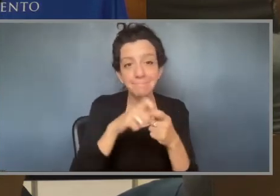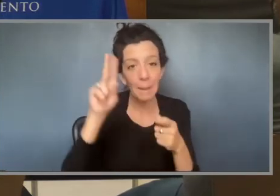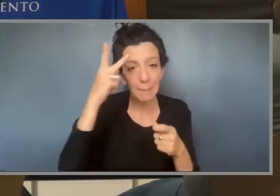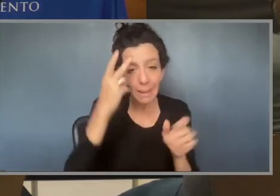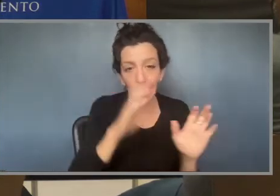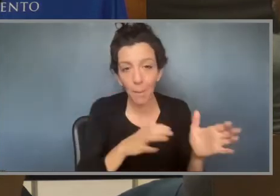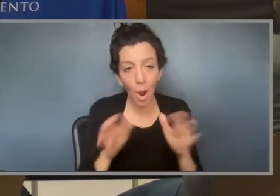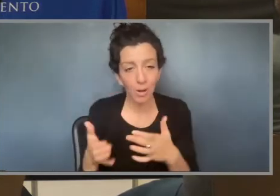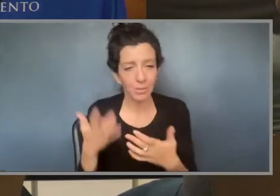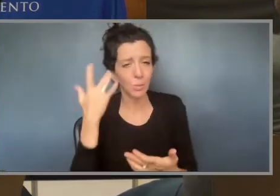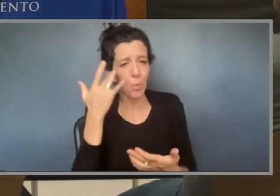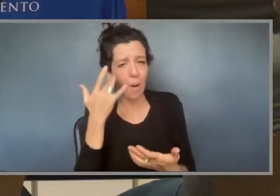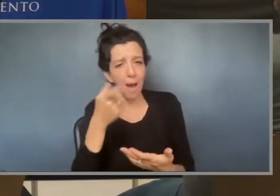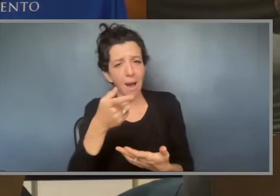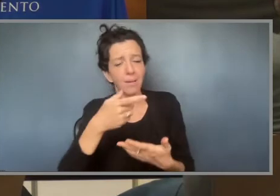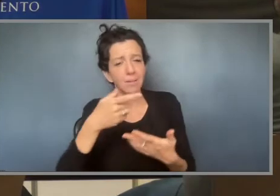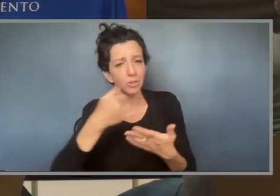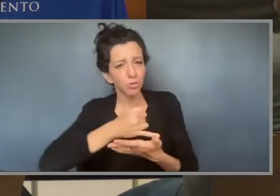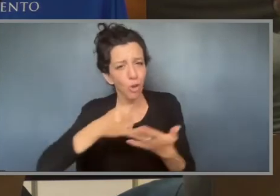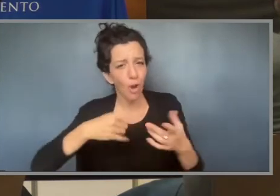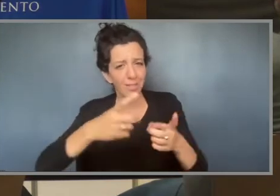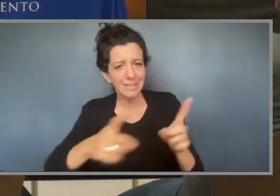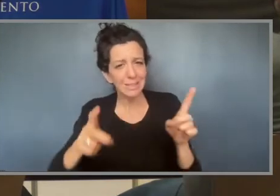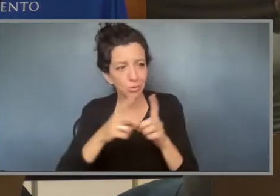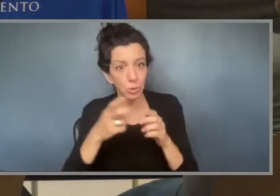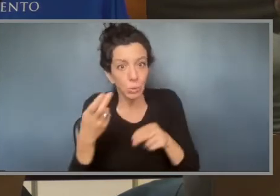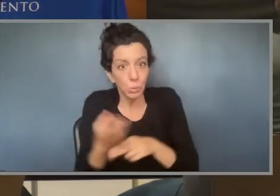Studio: are not elected on partisan basis right, so why would you draw them using partisan data doesn't make any